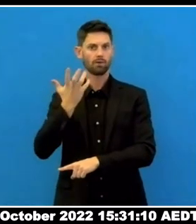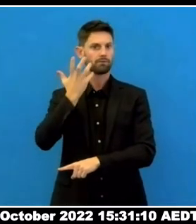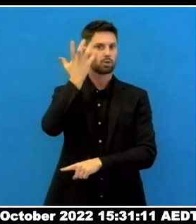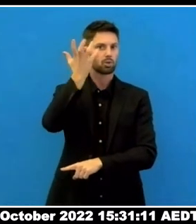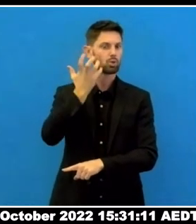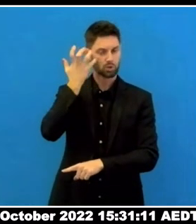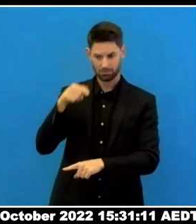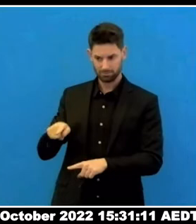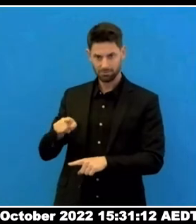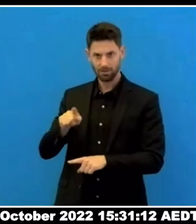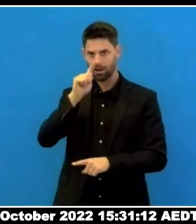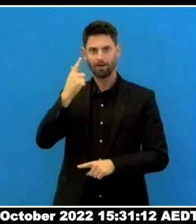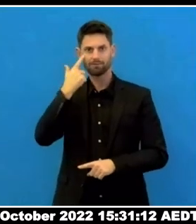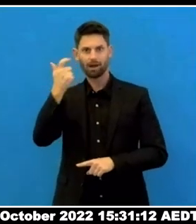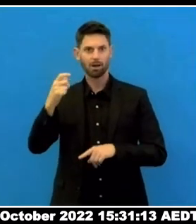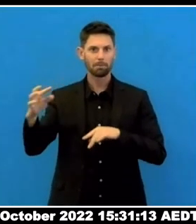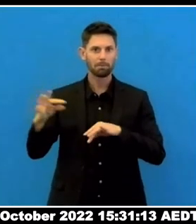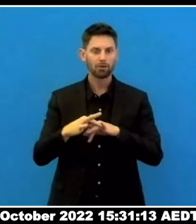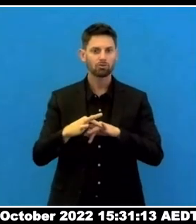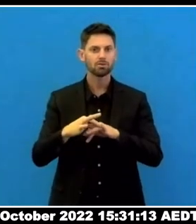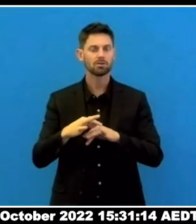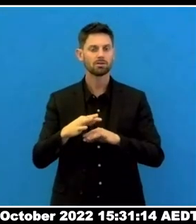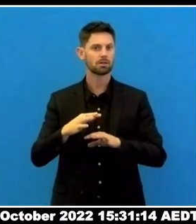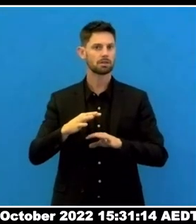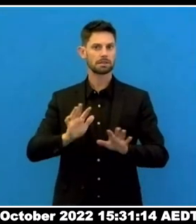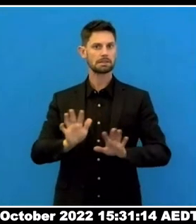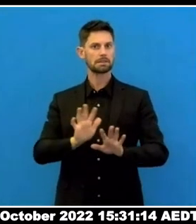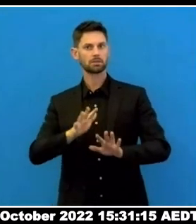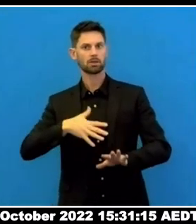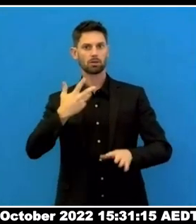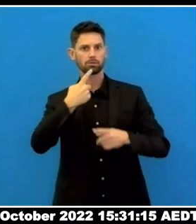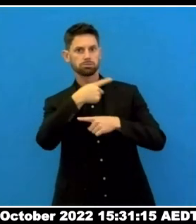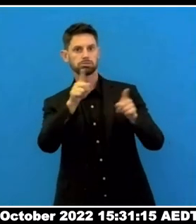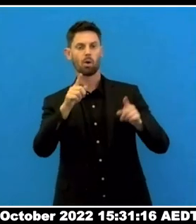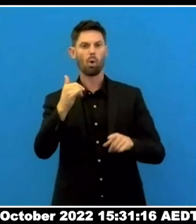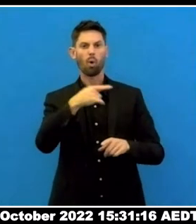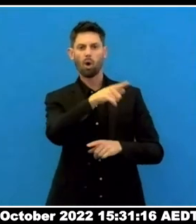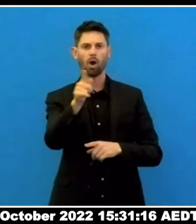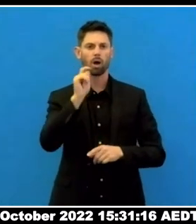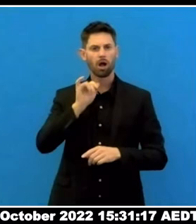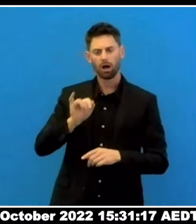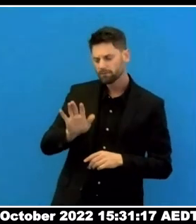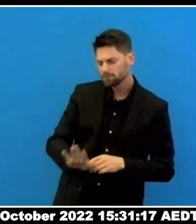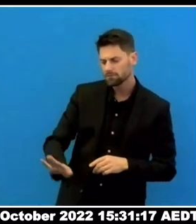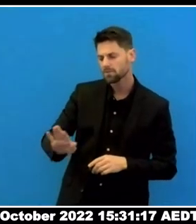they will not find a partner or that people will feel sorry or they feel down.